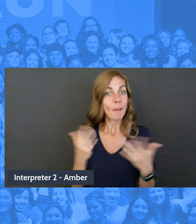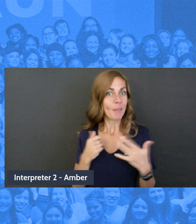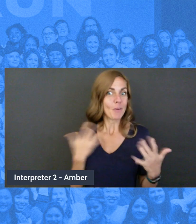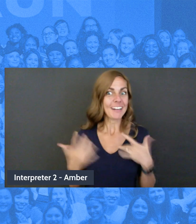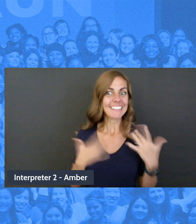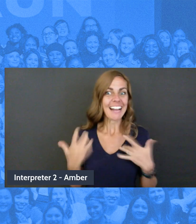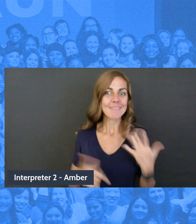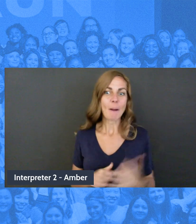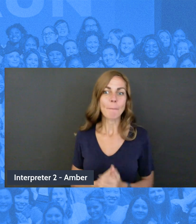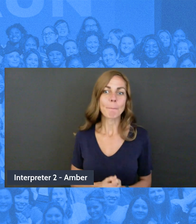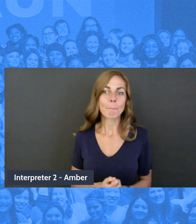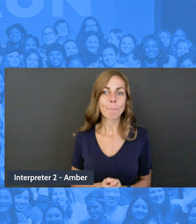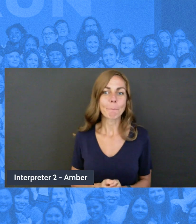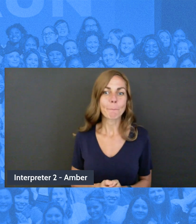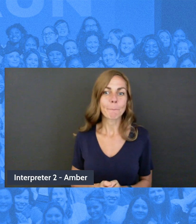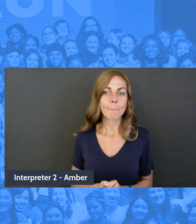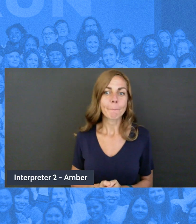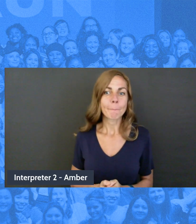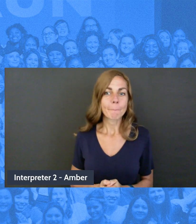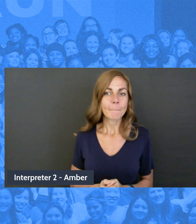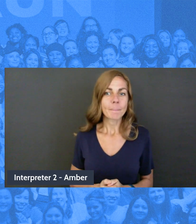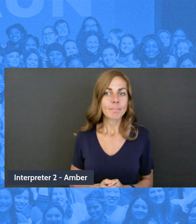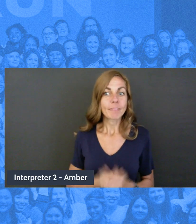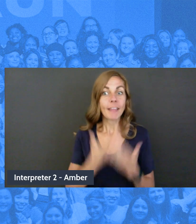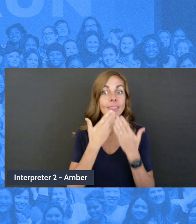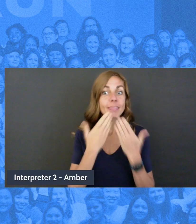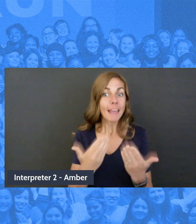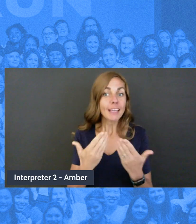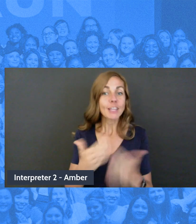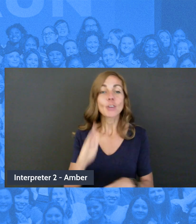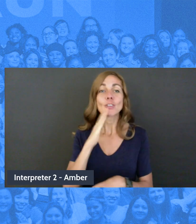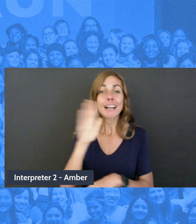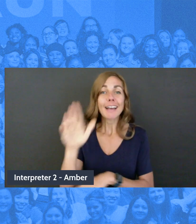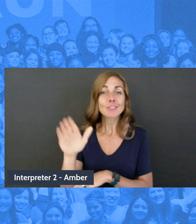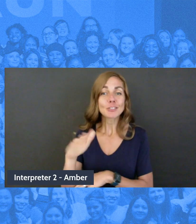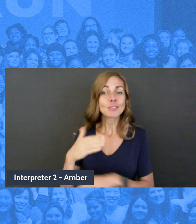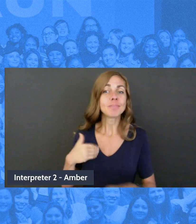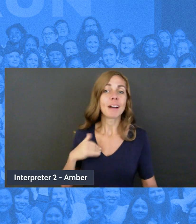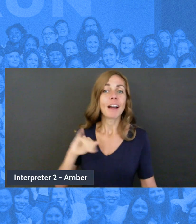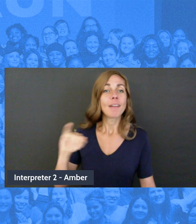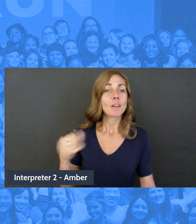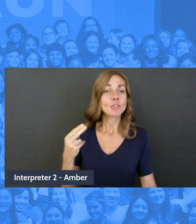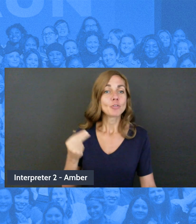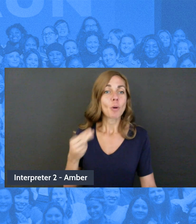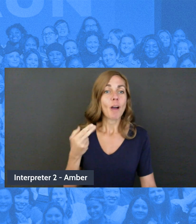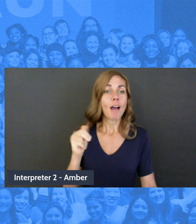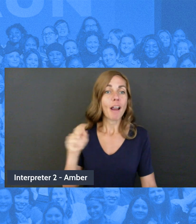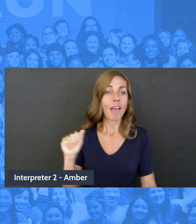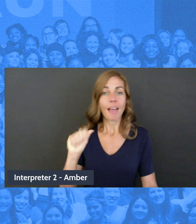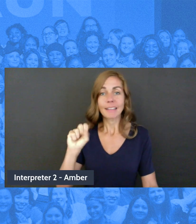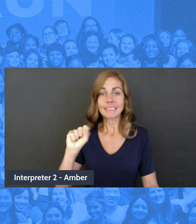Well, thank you again and good afternoon, everyone. Again, I'm Johanna Silva Waki, my pronoun are she/her,